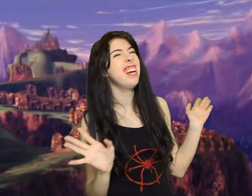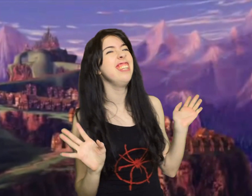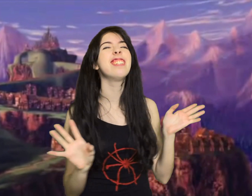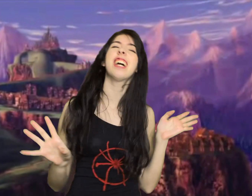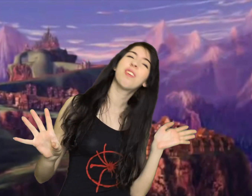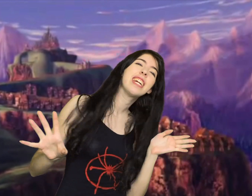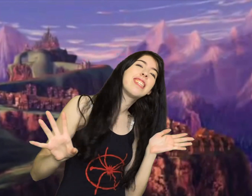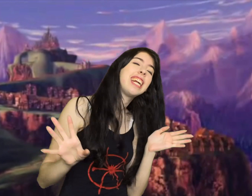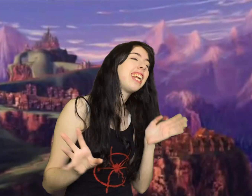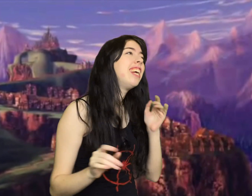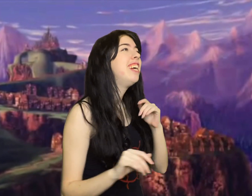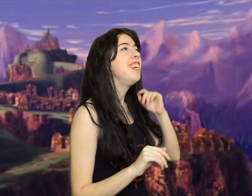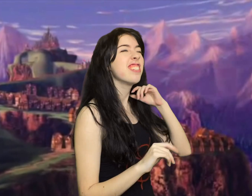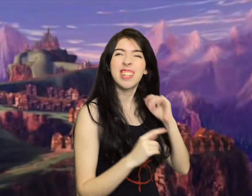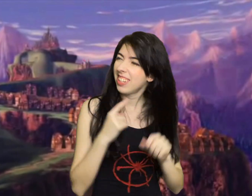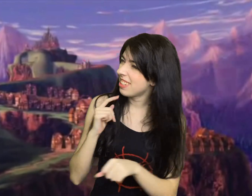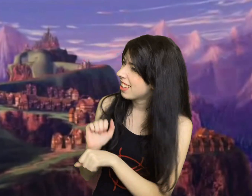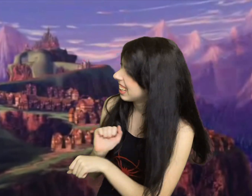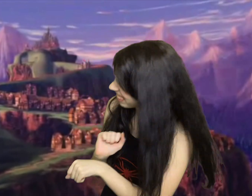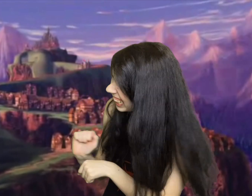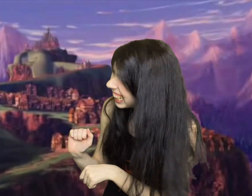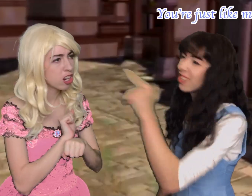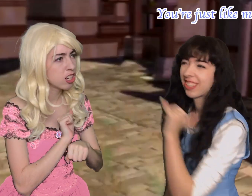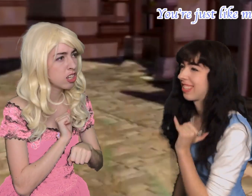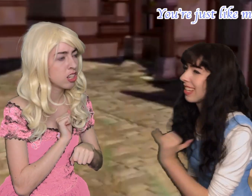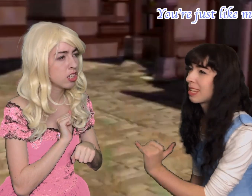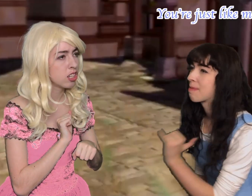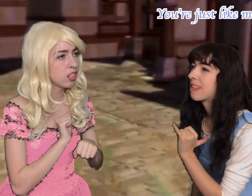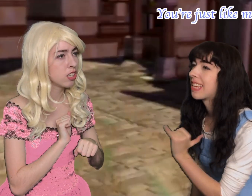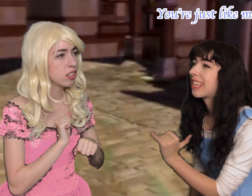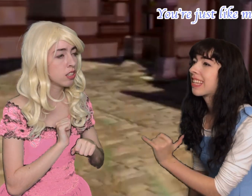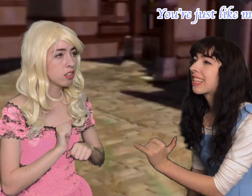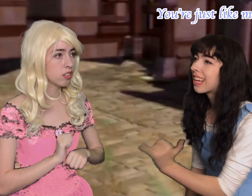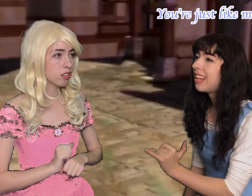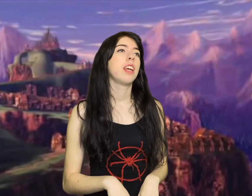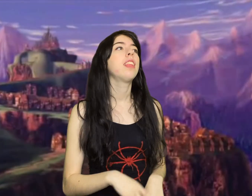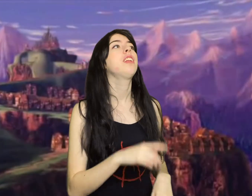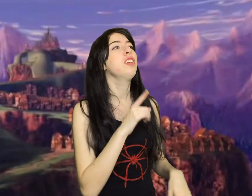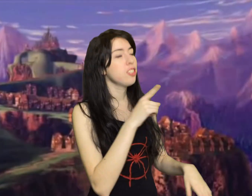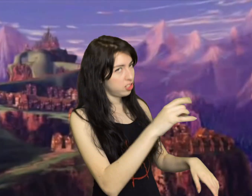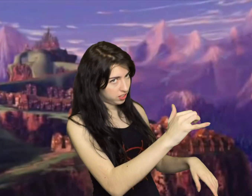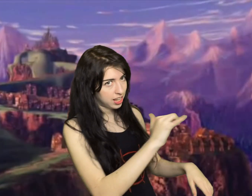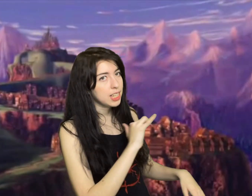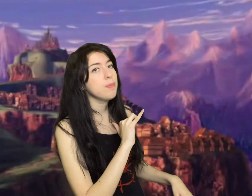she's not quite seeing it. she's like what are you talking- like really? you're just like me and then you're just like me